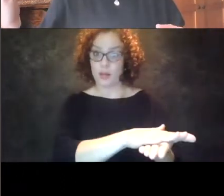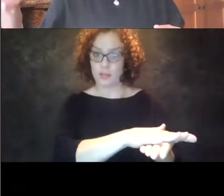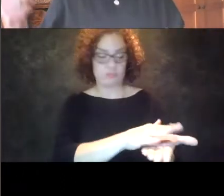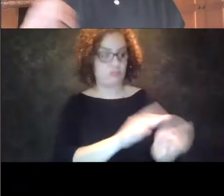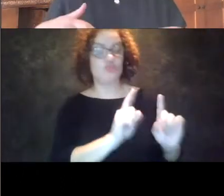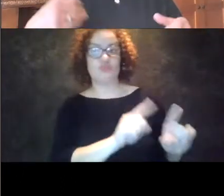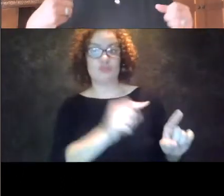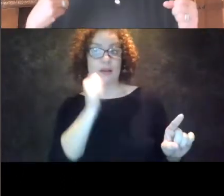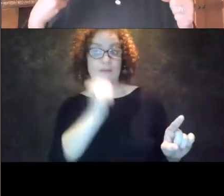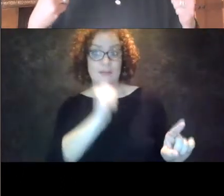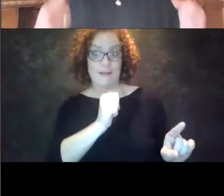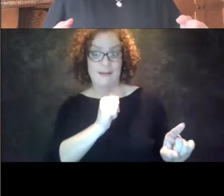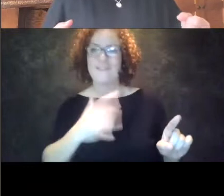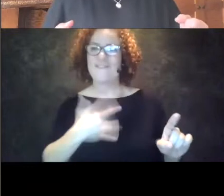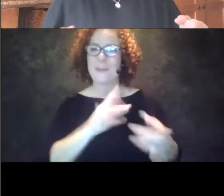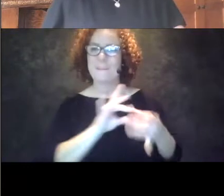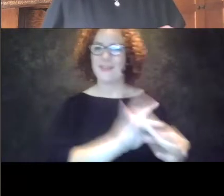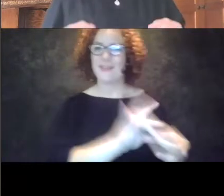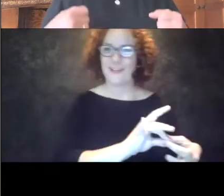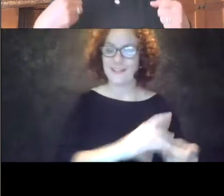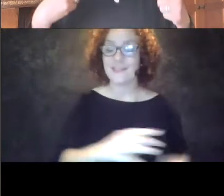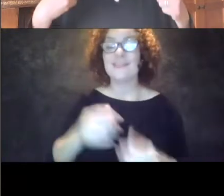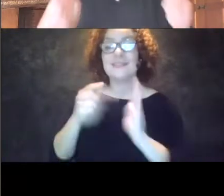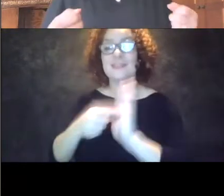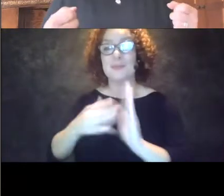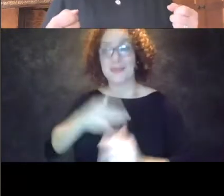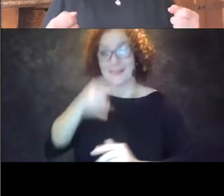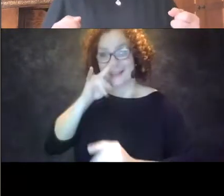nearby and so they were the Spartans. And when they were in elementary school, their